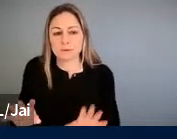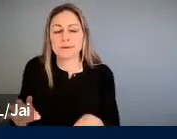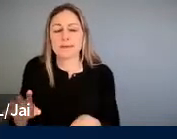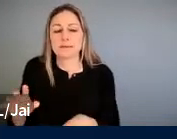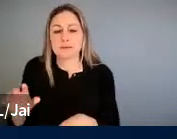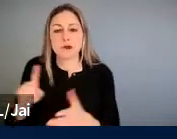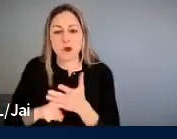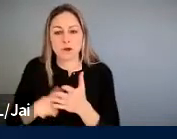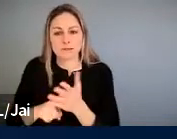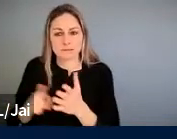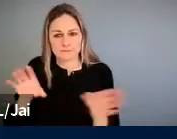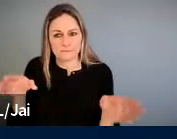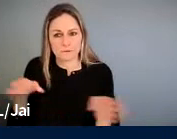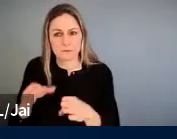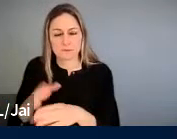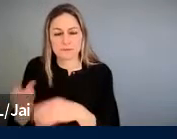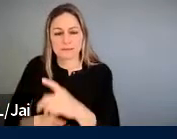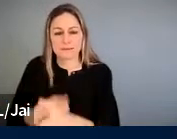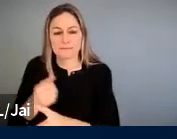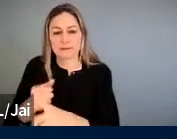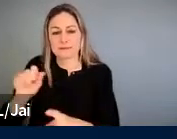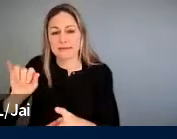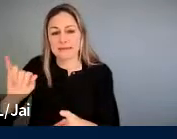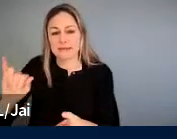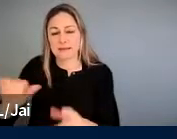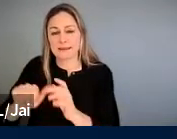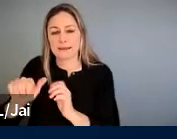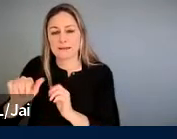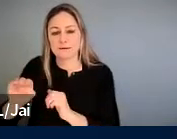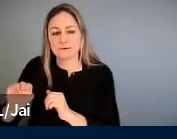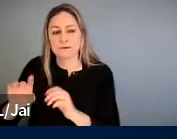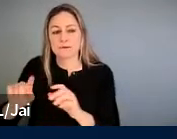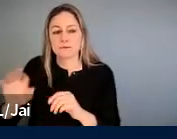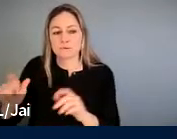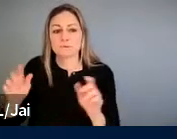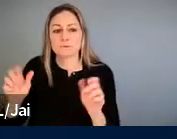focus on the impact of AI and algorithmic tools for people with disabilities. Making